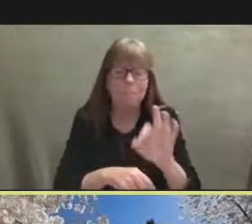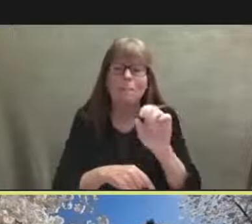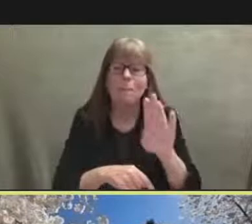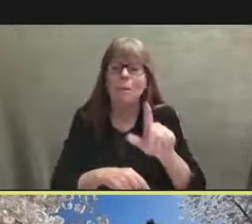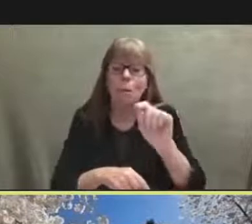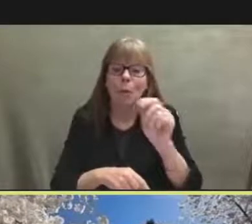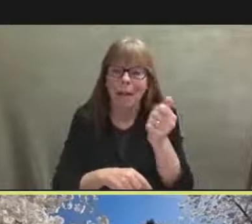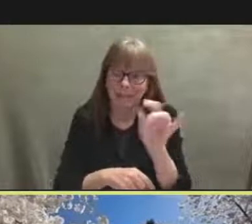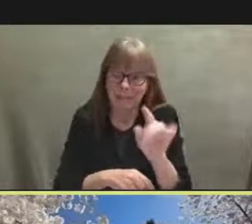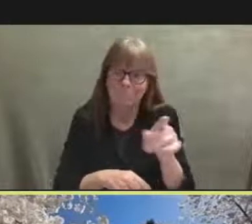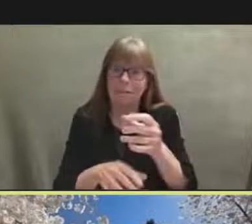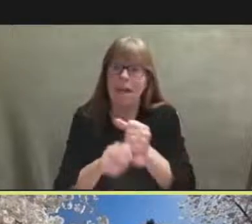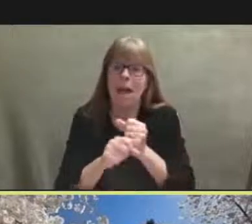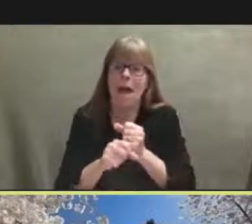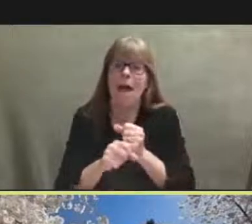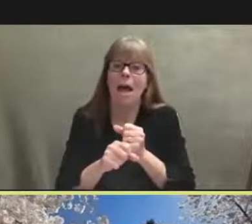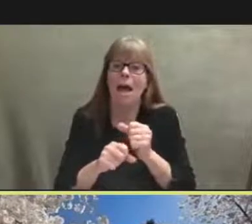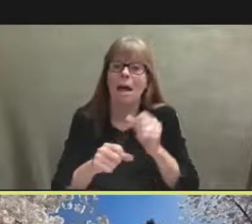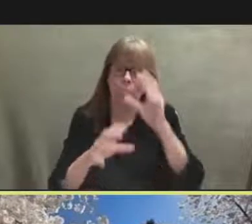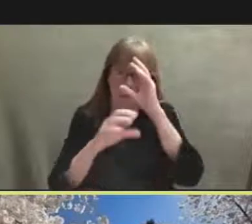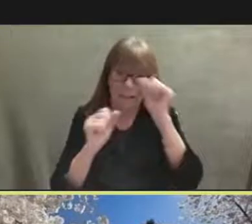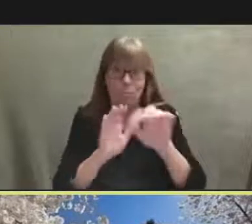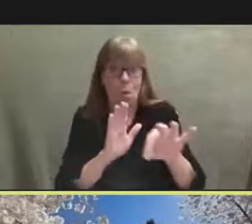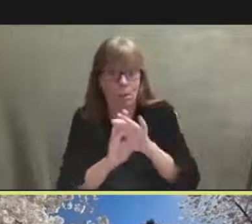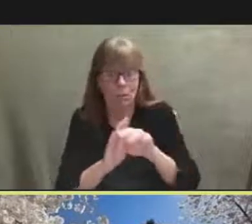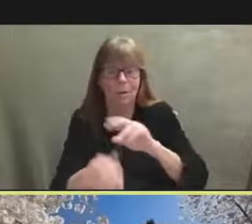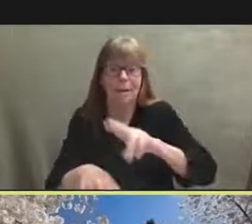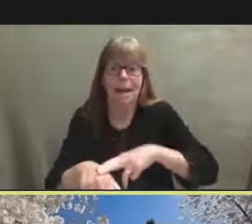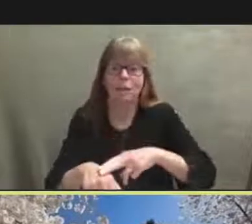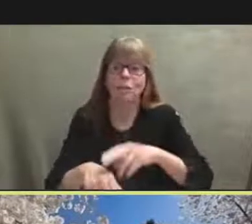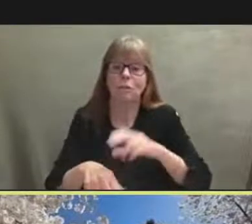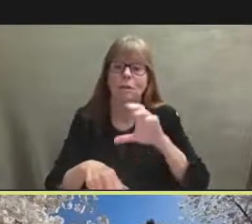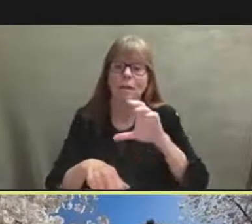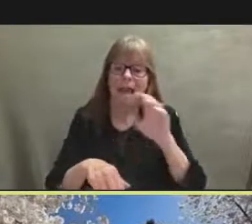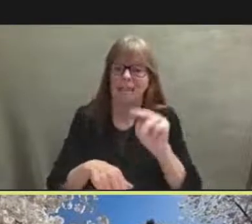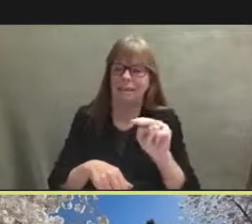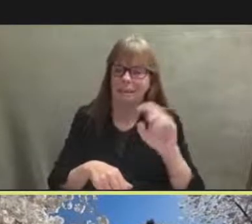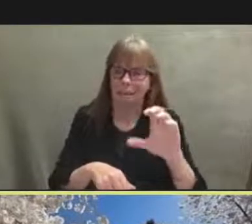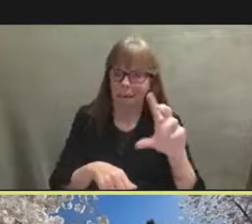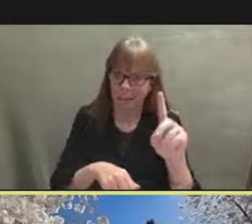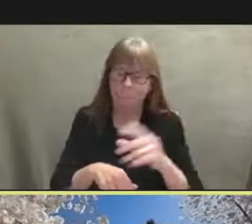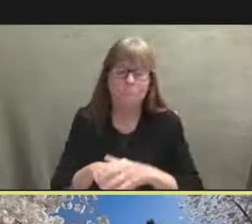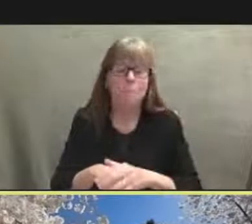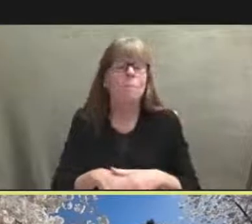a congressional appointment to the National Council on Disability, and on January 2021, on